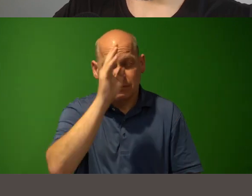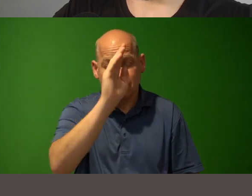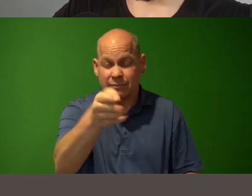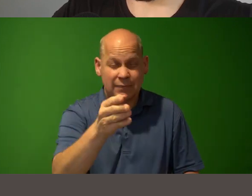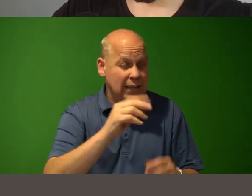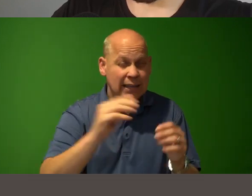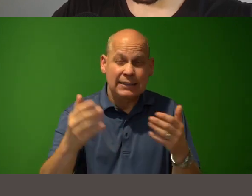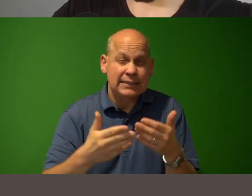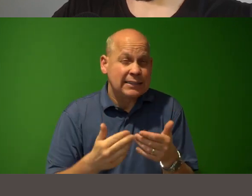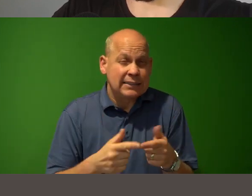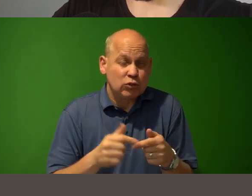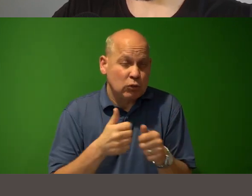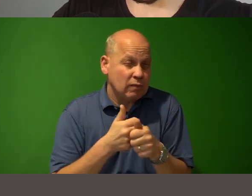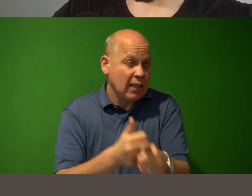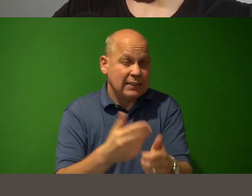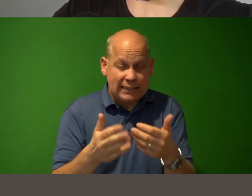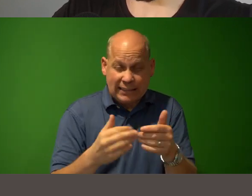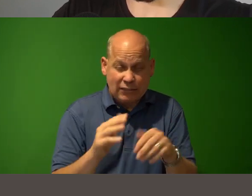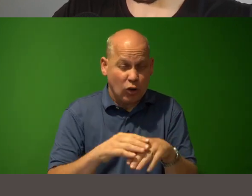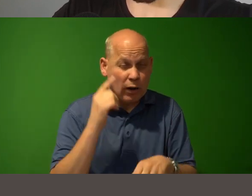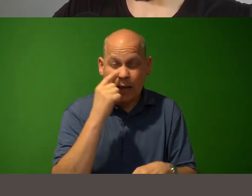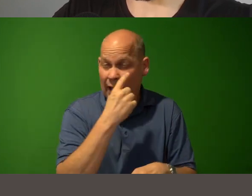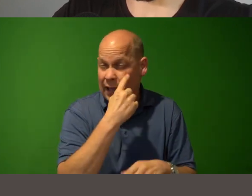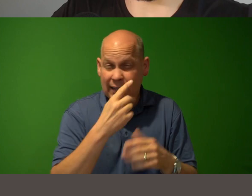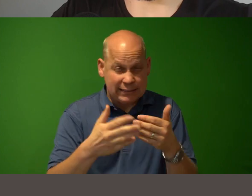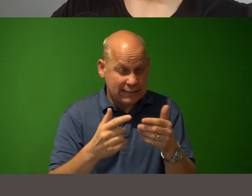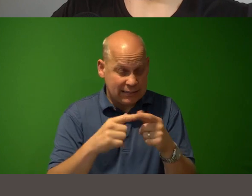And it's easy to follow, easy on the eyes, very easy to reproduce.